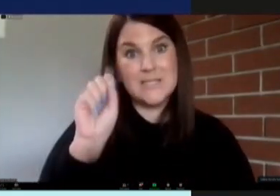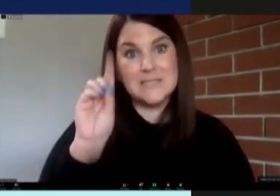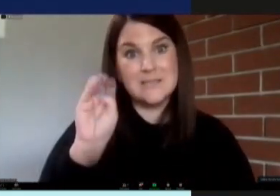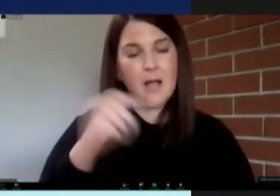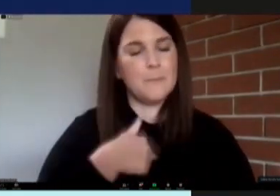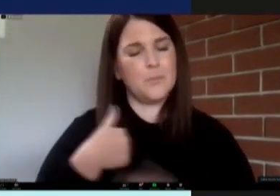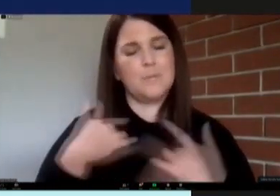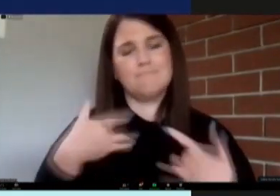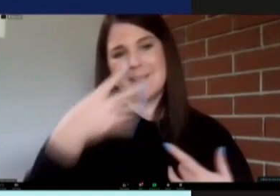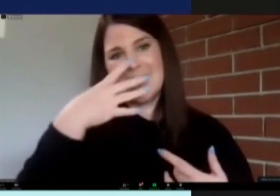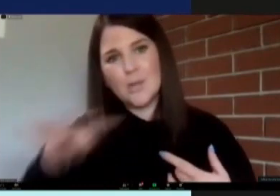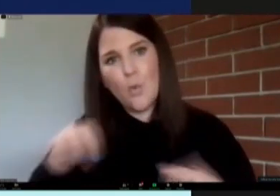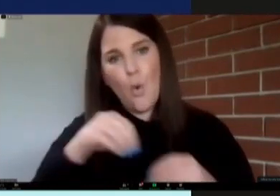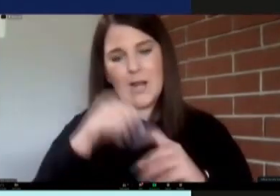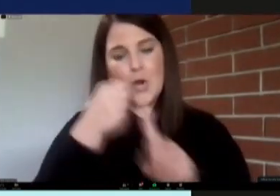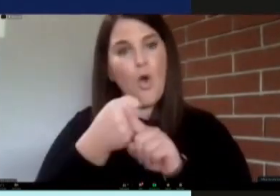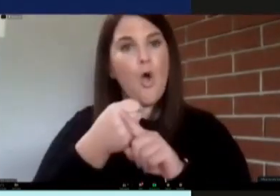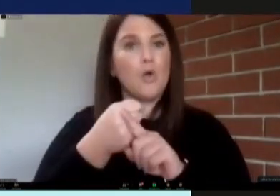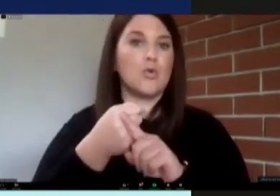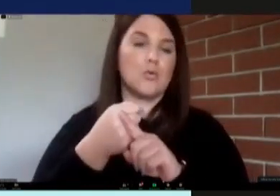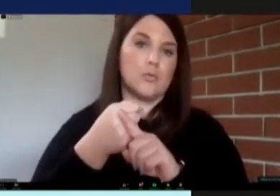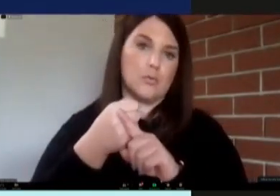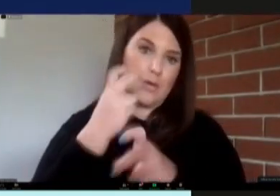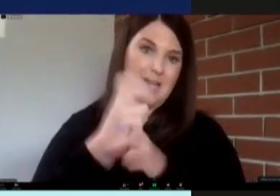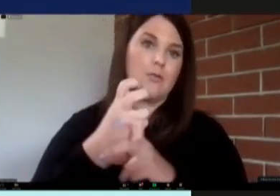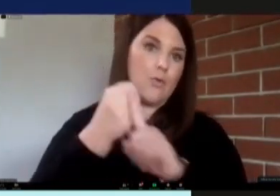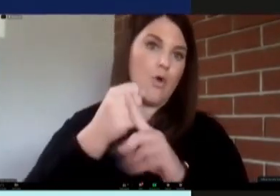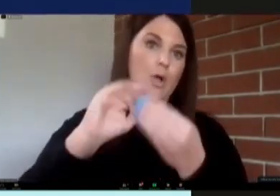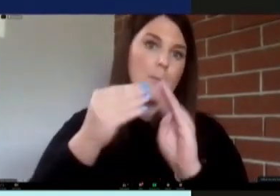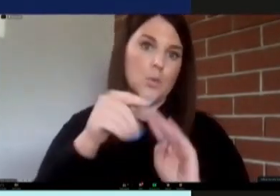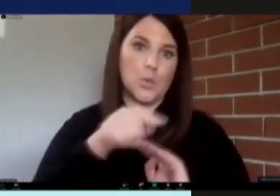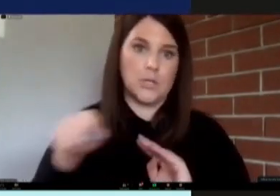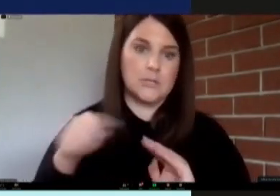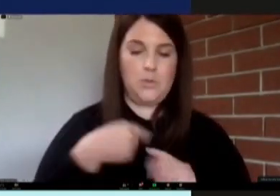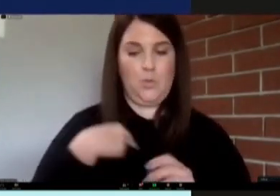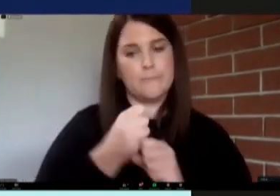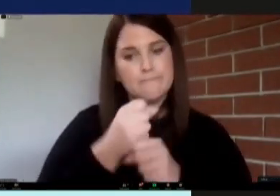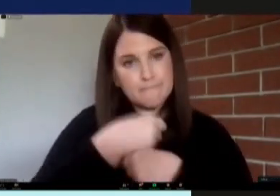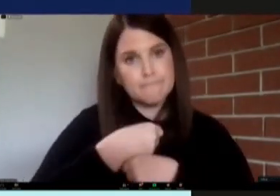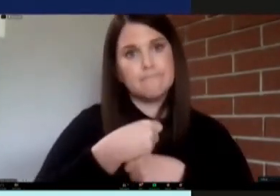in the hardest hit communities as we generate recommendations and guidance.